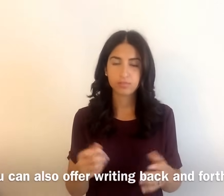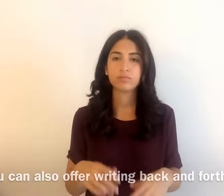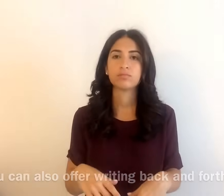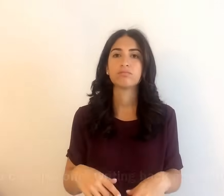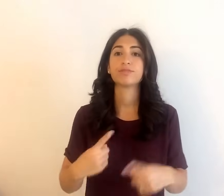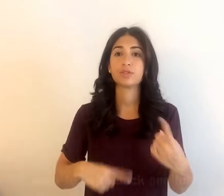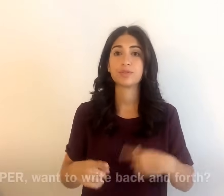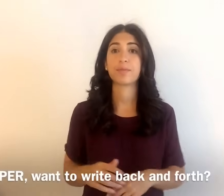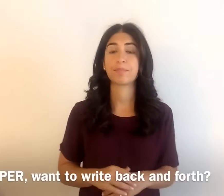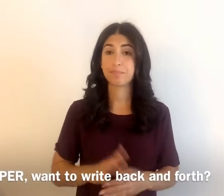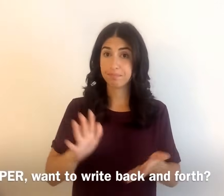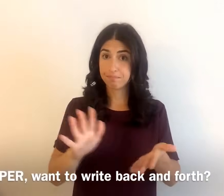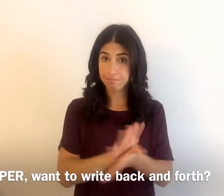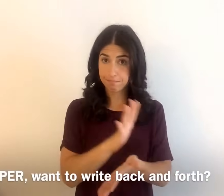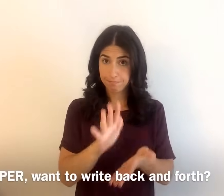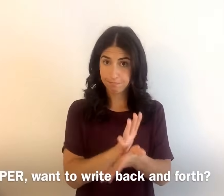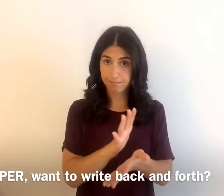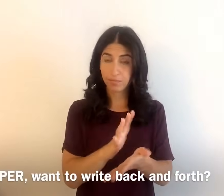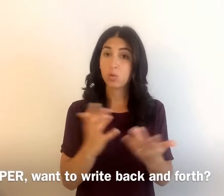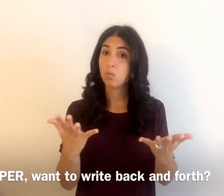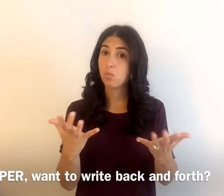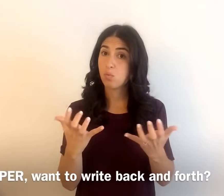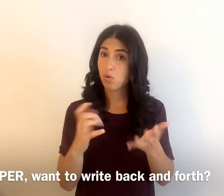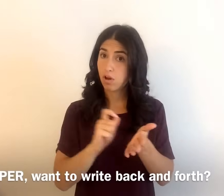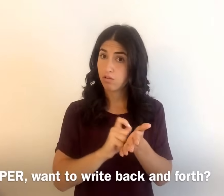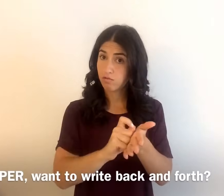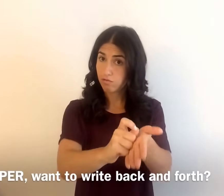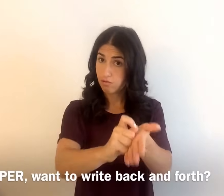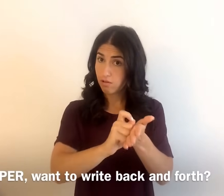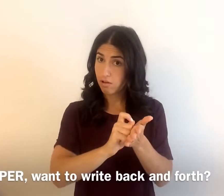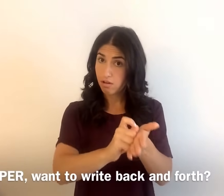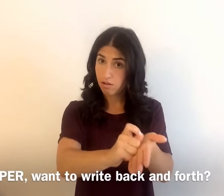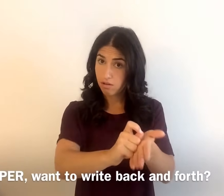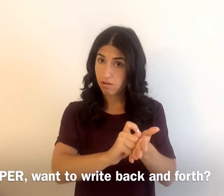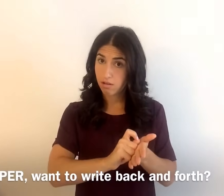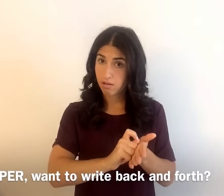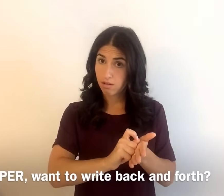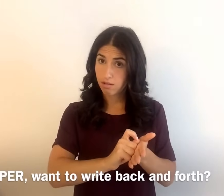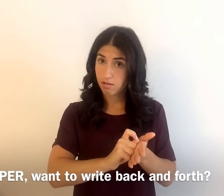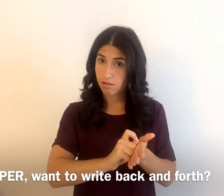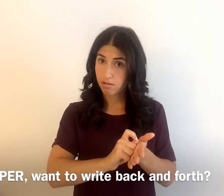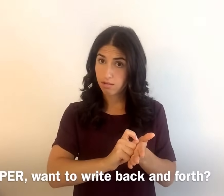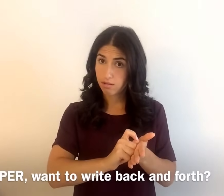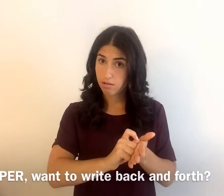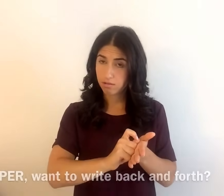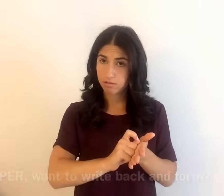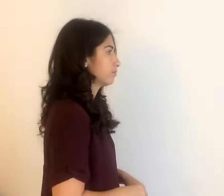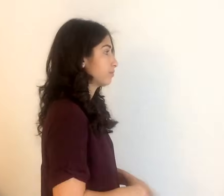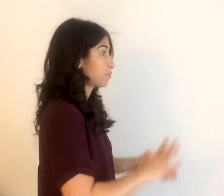communicate, by writing notes back and forth. For example: "paper do you want to write back and forth?"